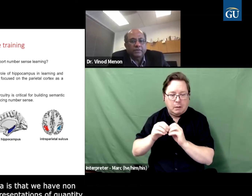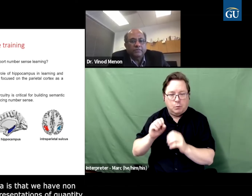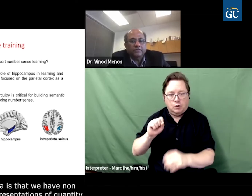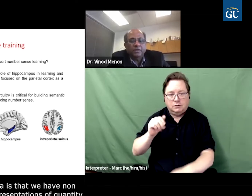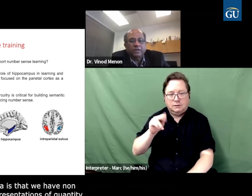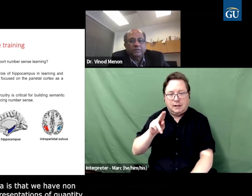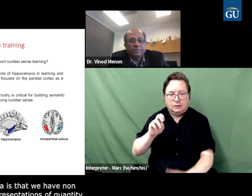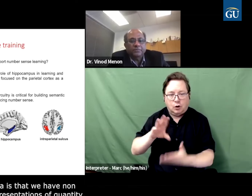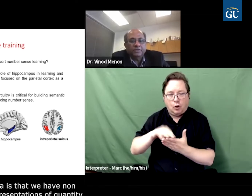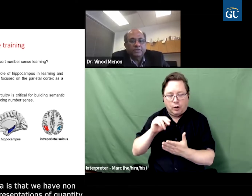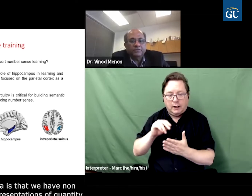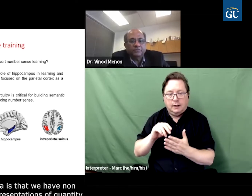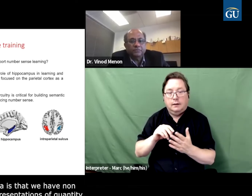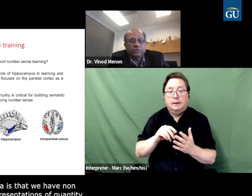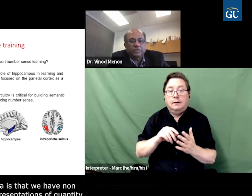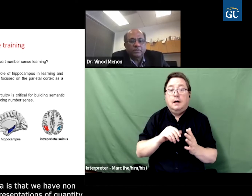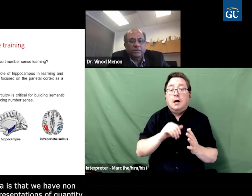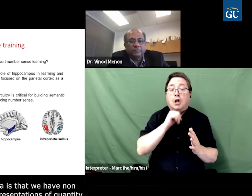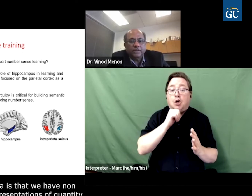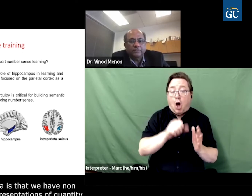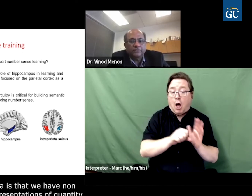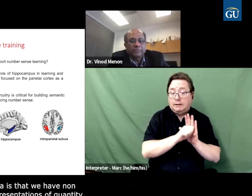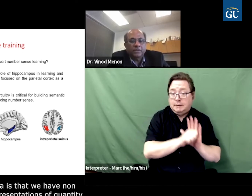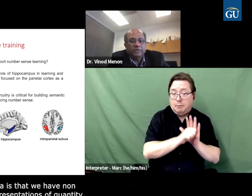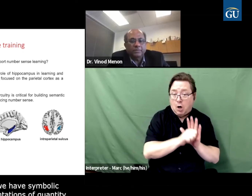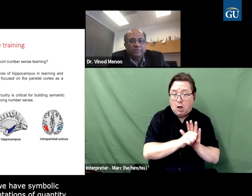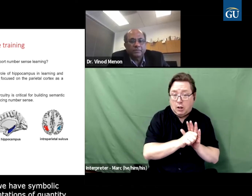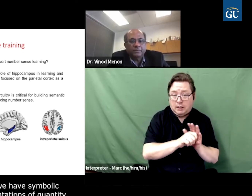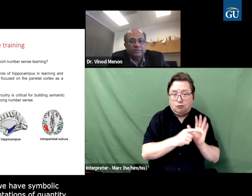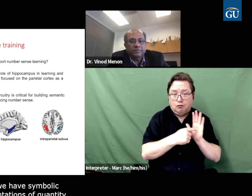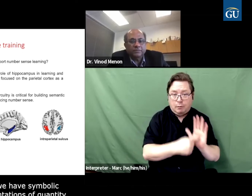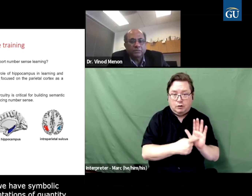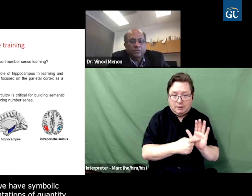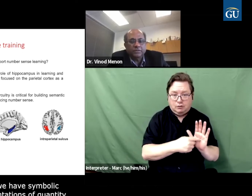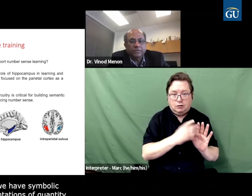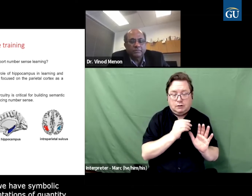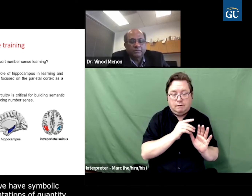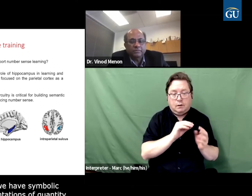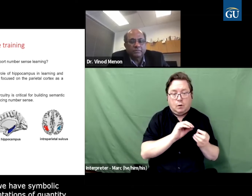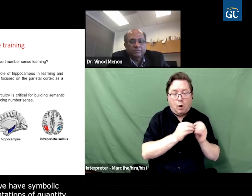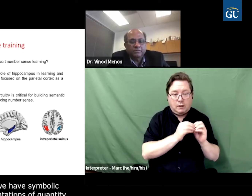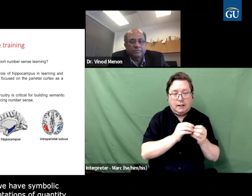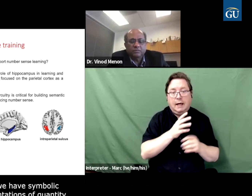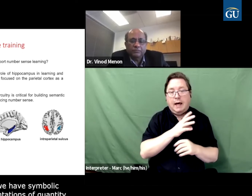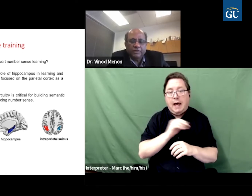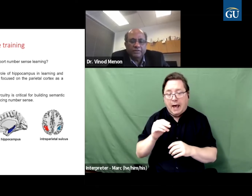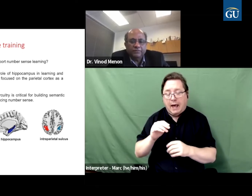idea that we have non-symbolic representations of quantity and we have